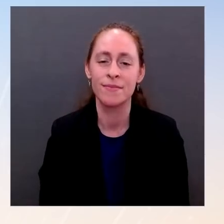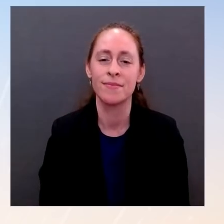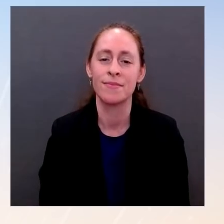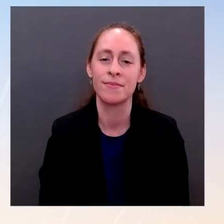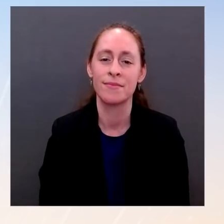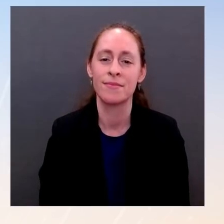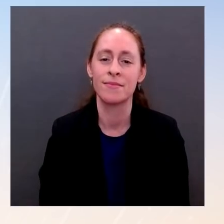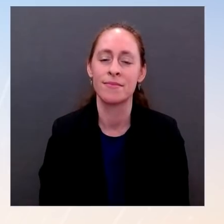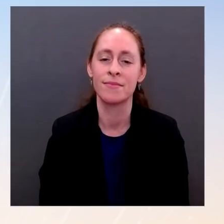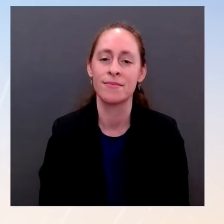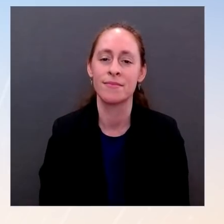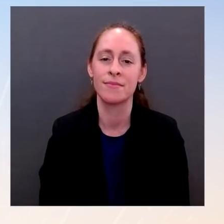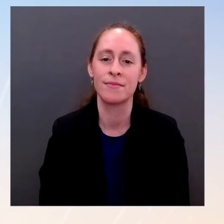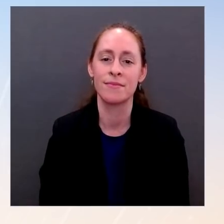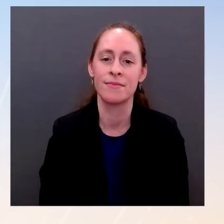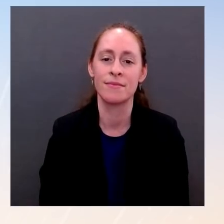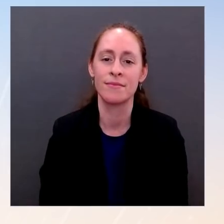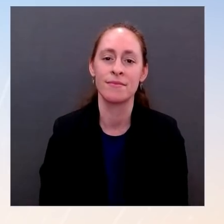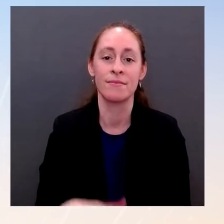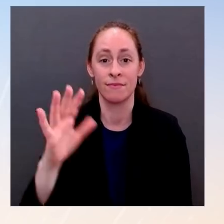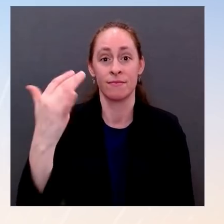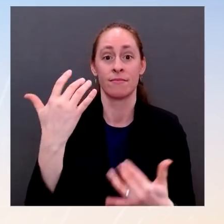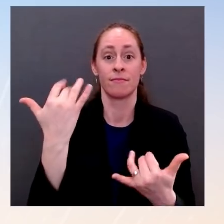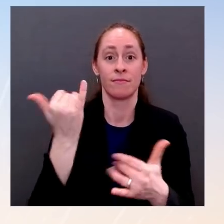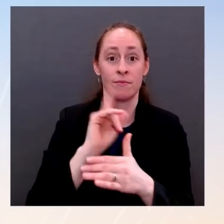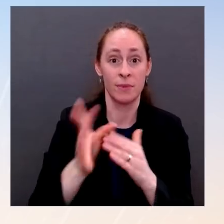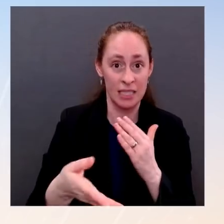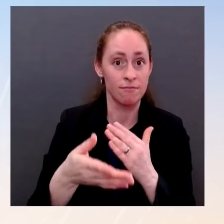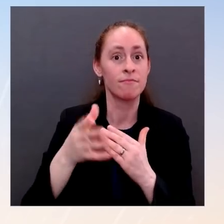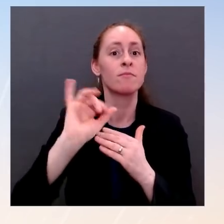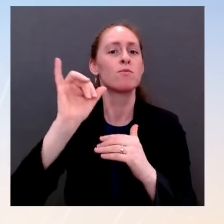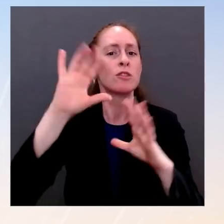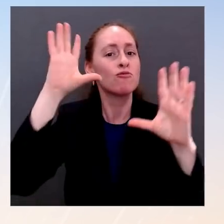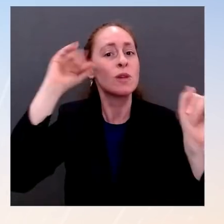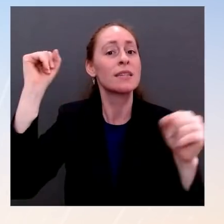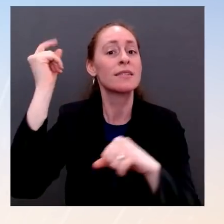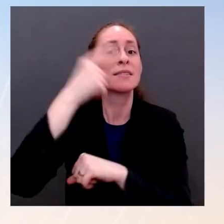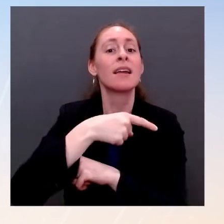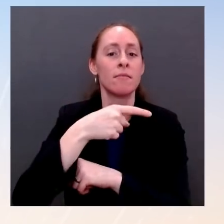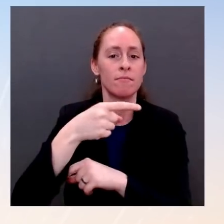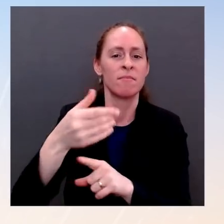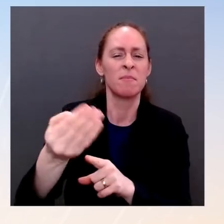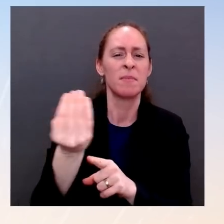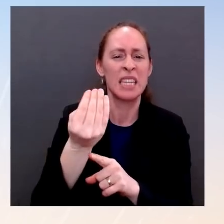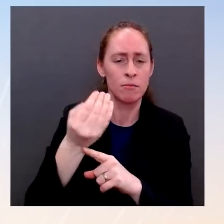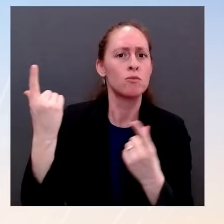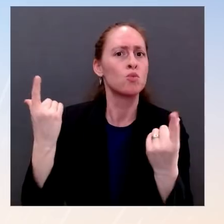the President will remain in D.C. throughout -- obviously at the White House -- throughout next week,